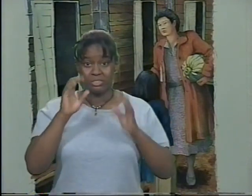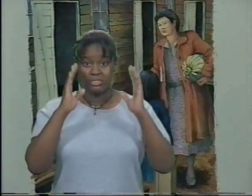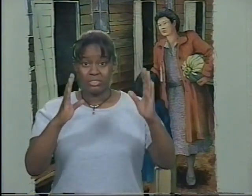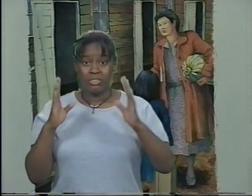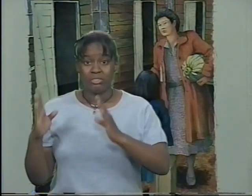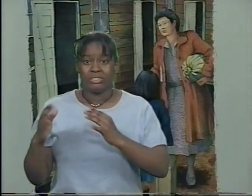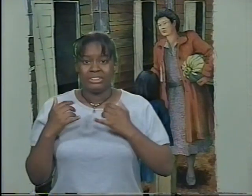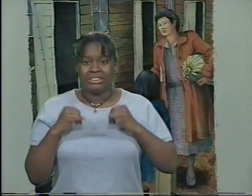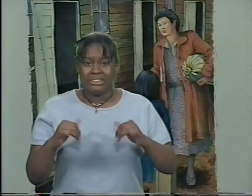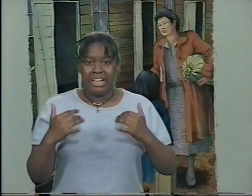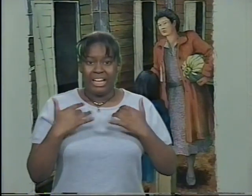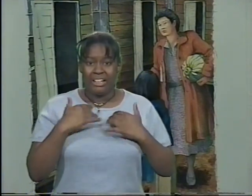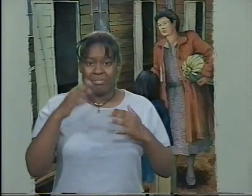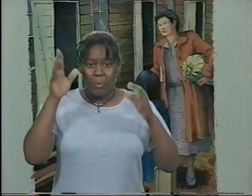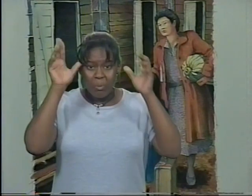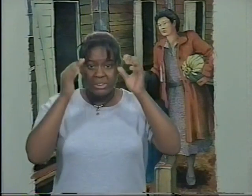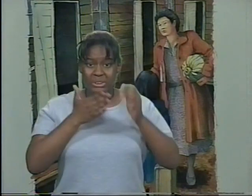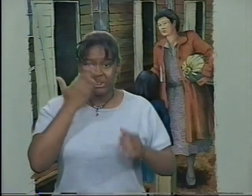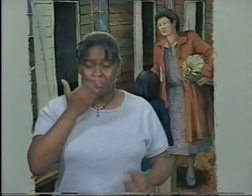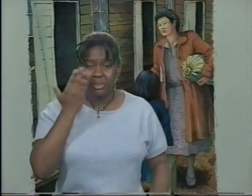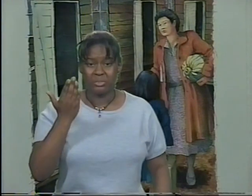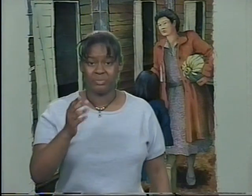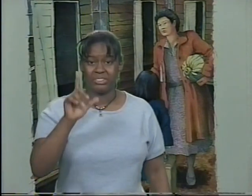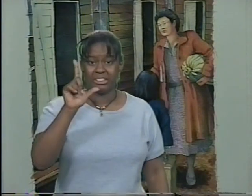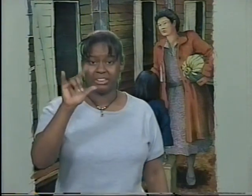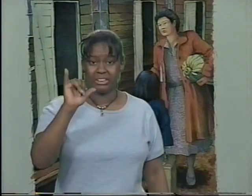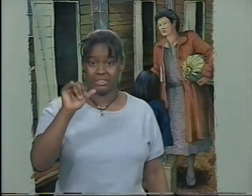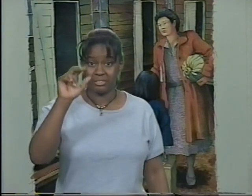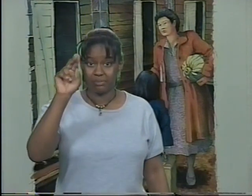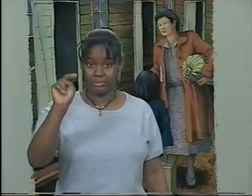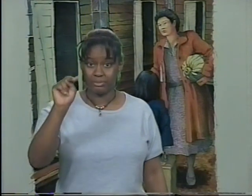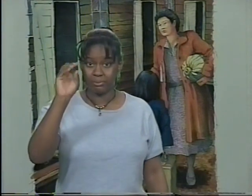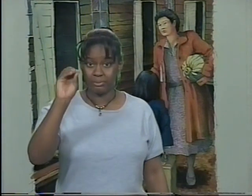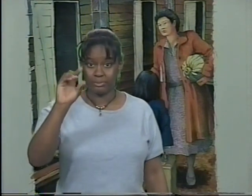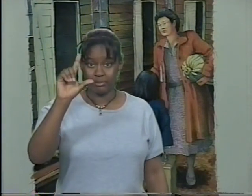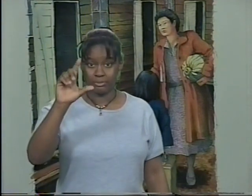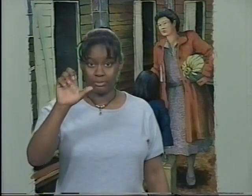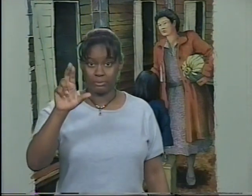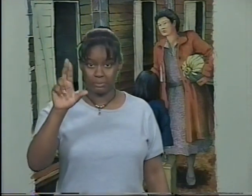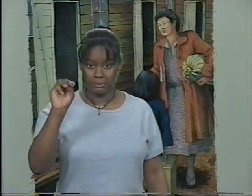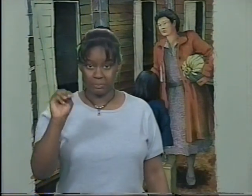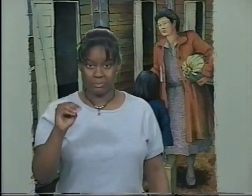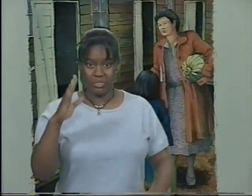"Gosh, Mama, it's filthy!" No matter what anybody called it, it was just a